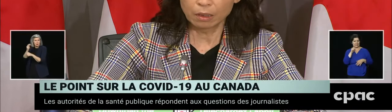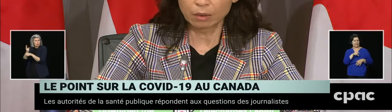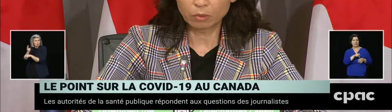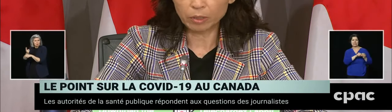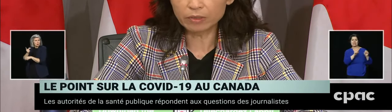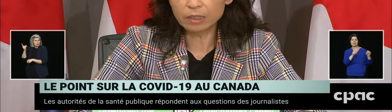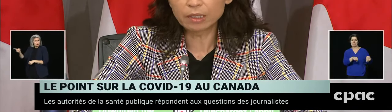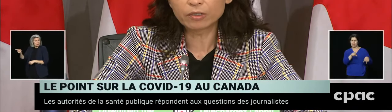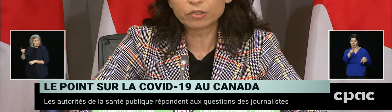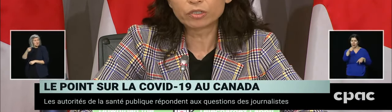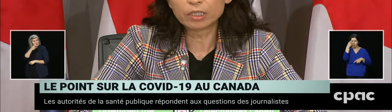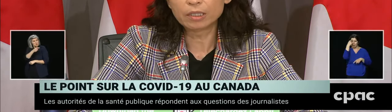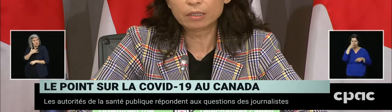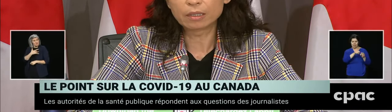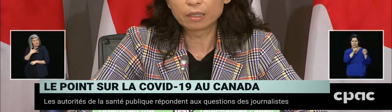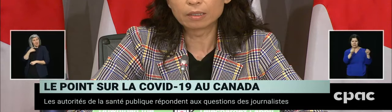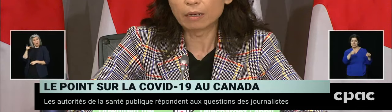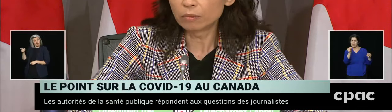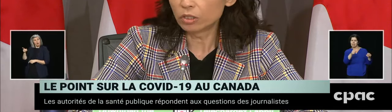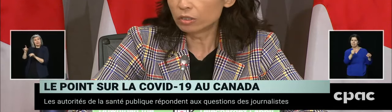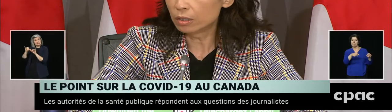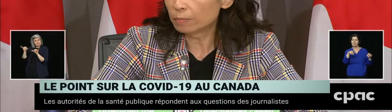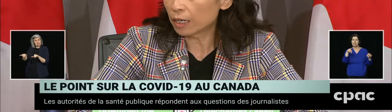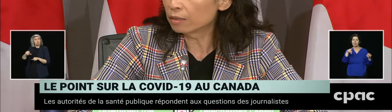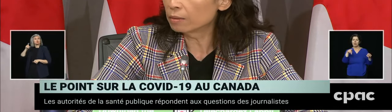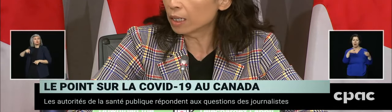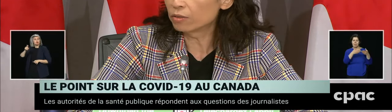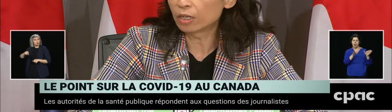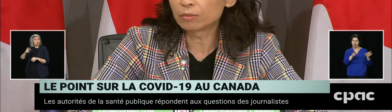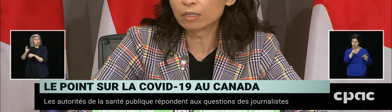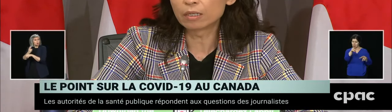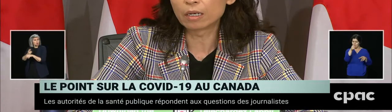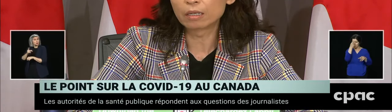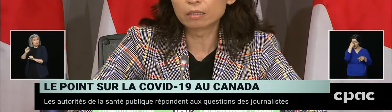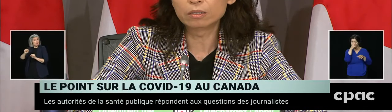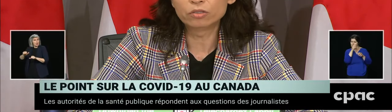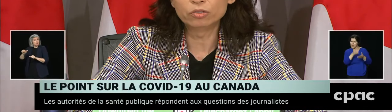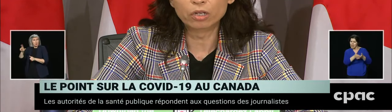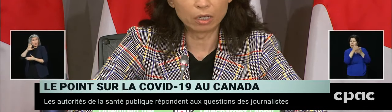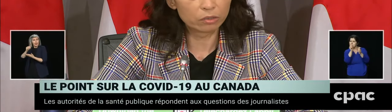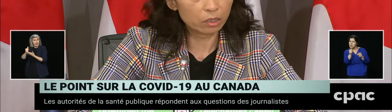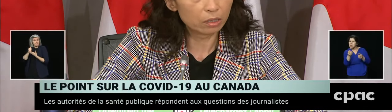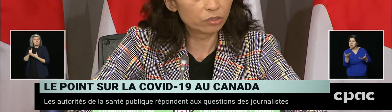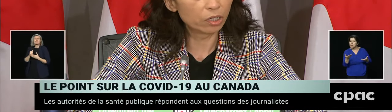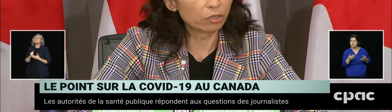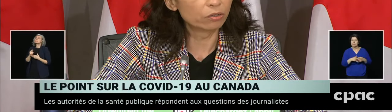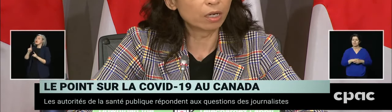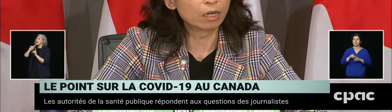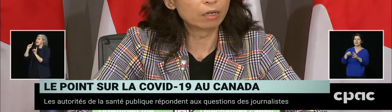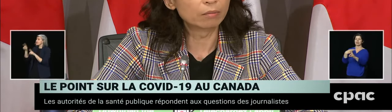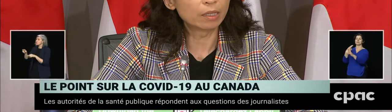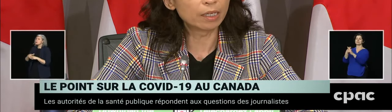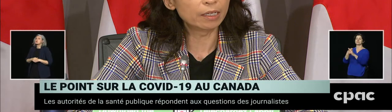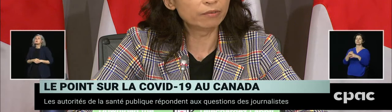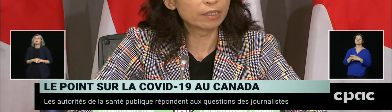SYSTEM MIGHT HAVE HELPED?